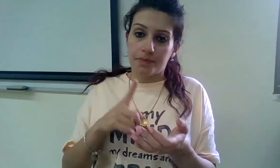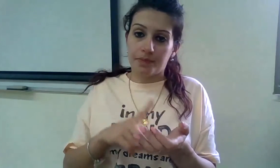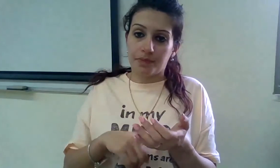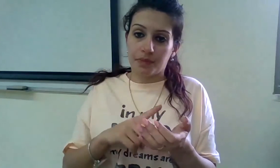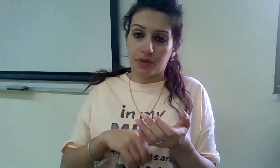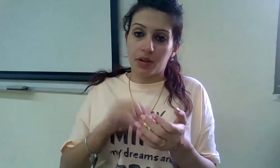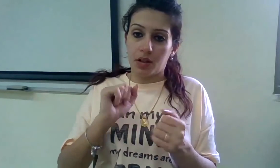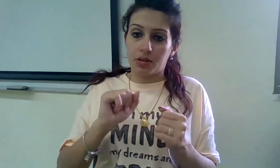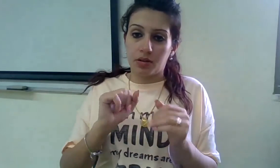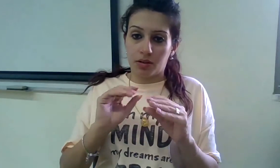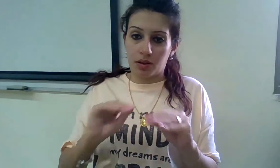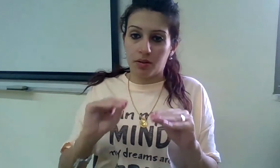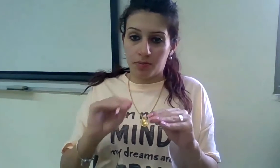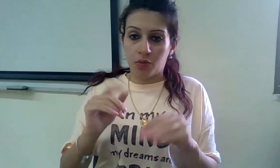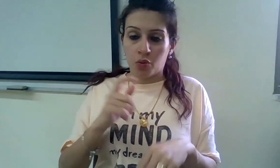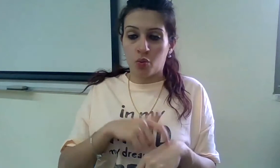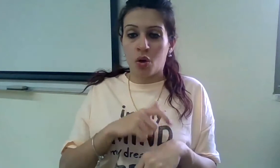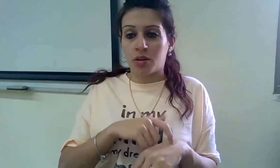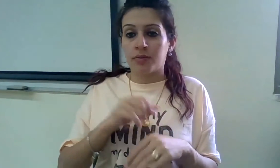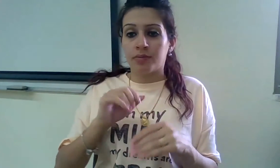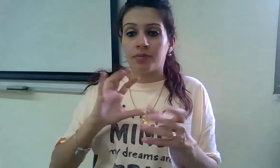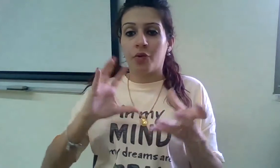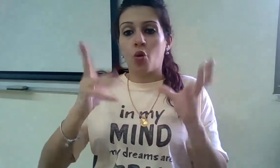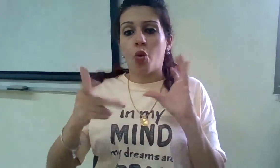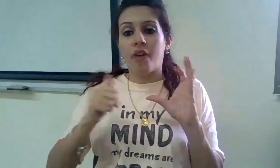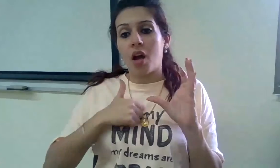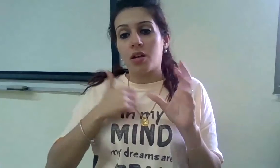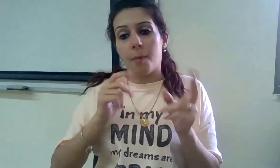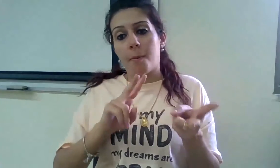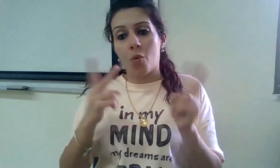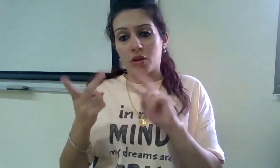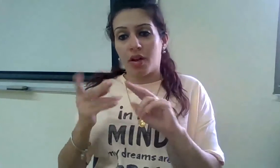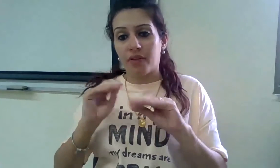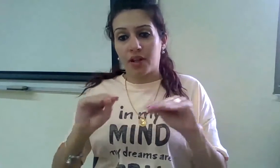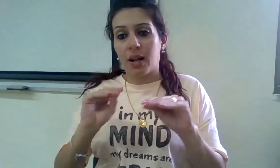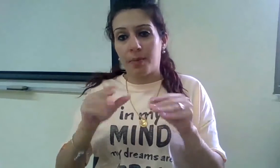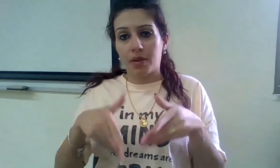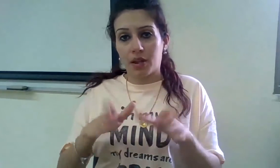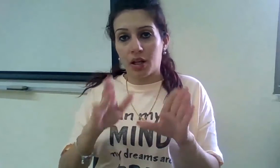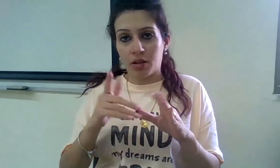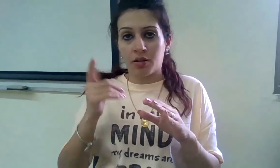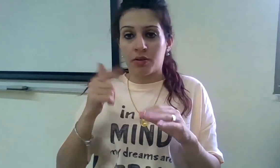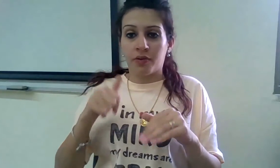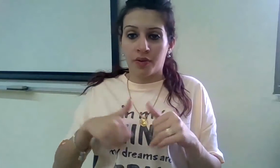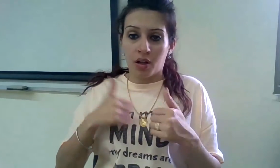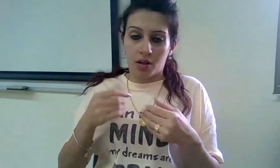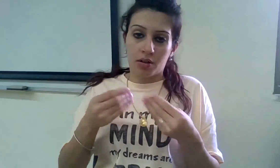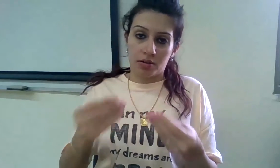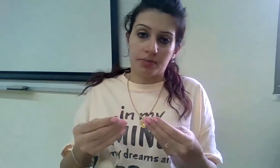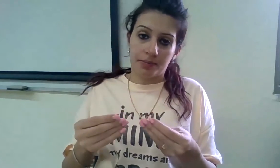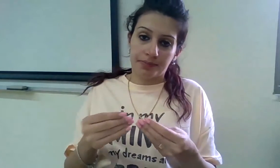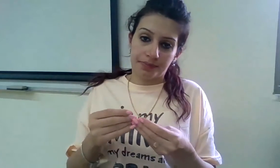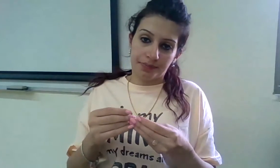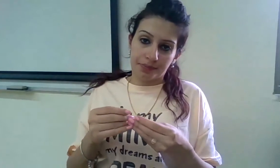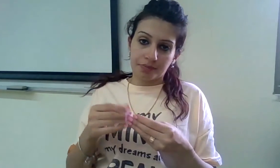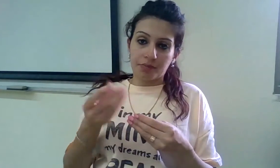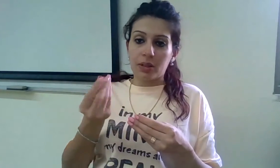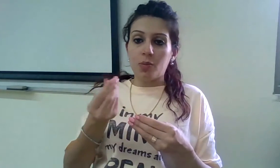that the participants who participated in this workshop, they would love to share their experience.